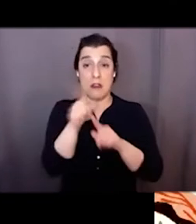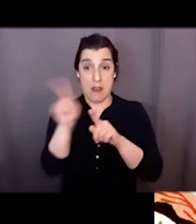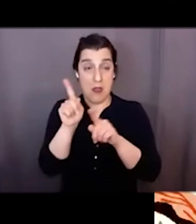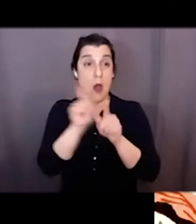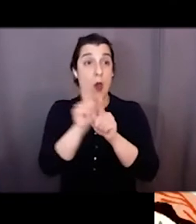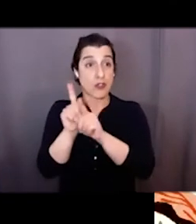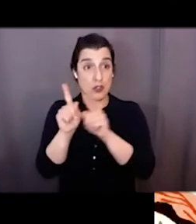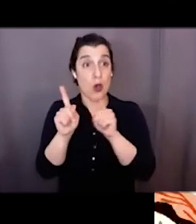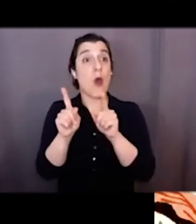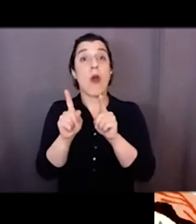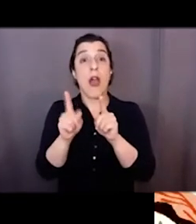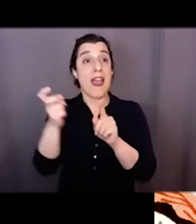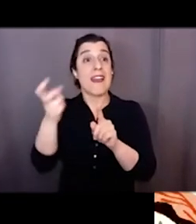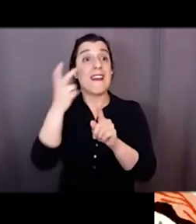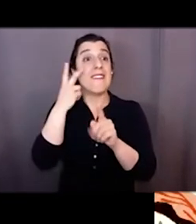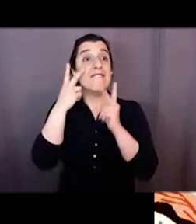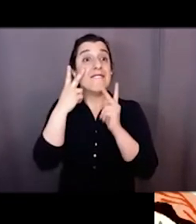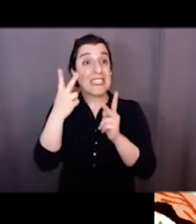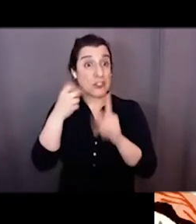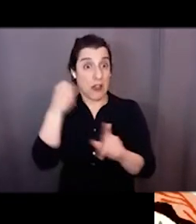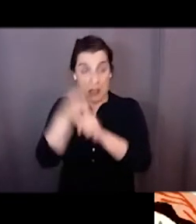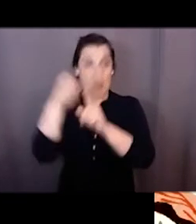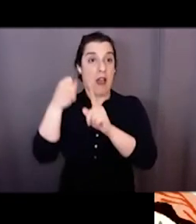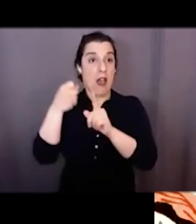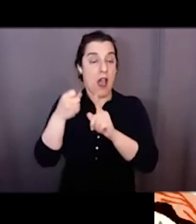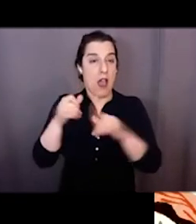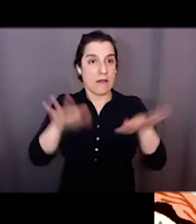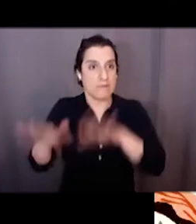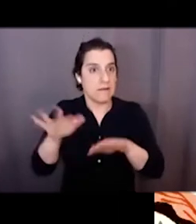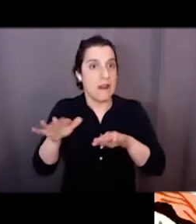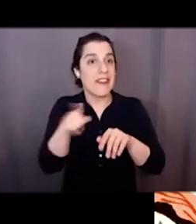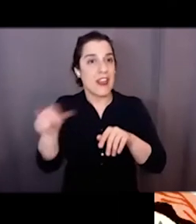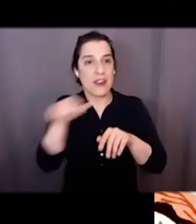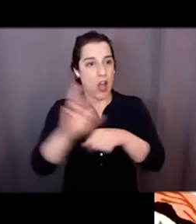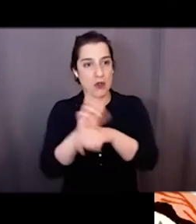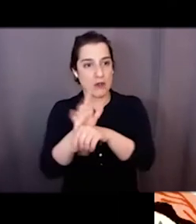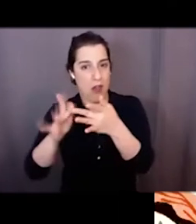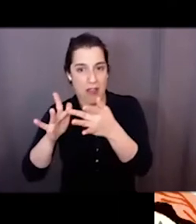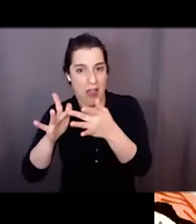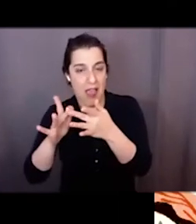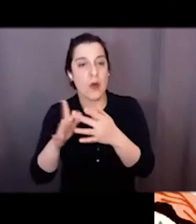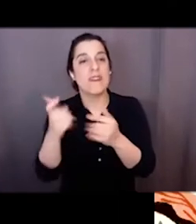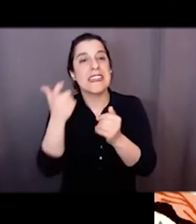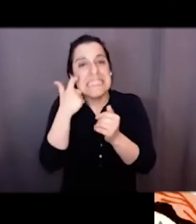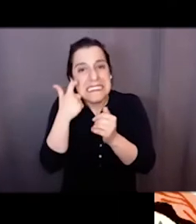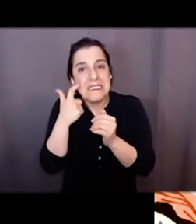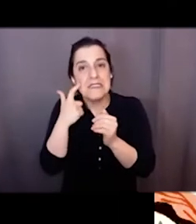sudden and unwanted surprise are not online or only emergently online. They might not check their email.